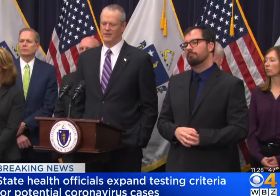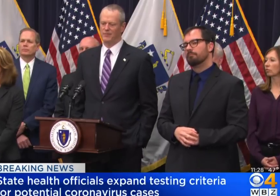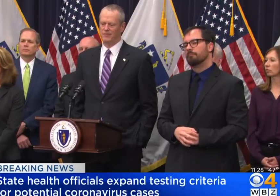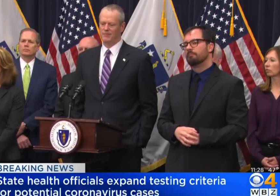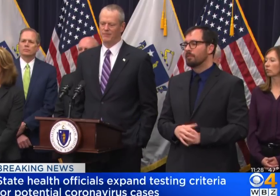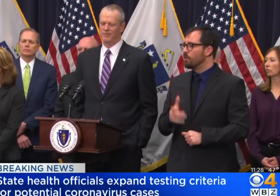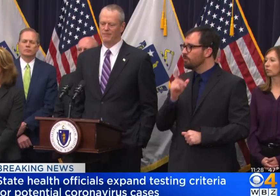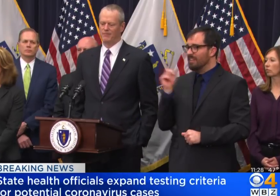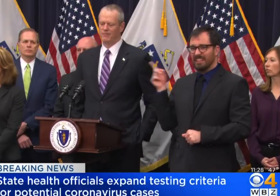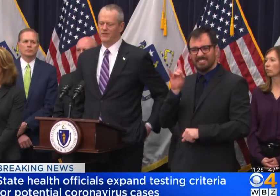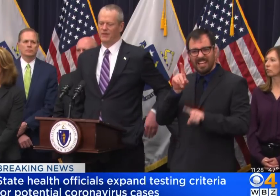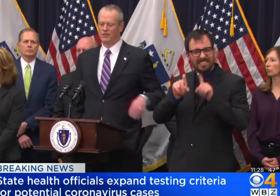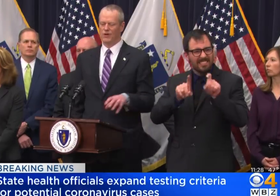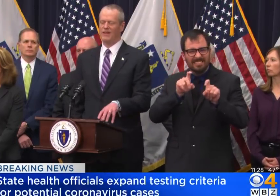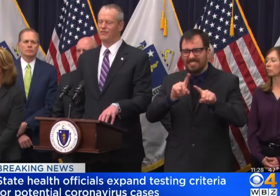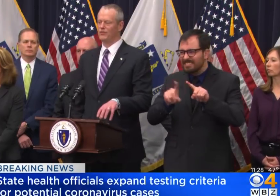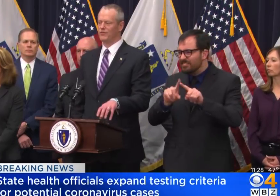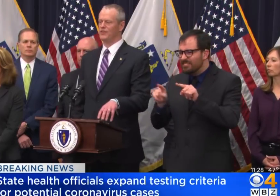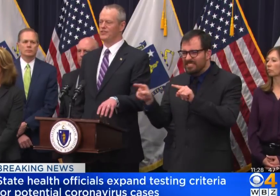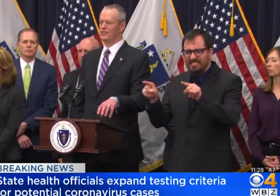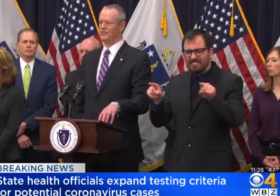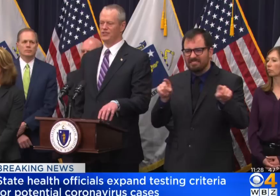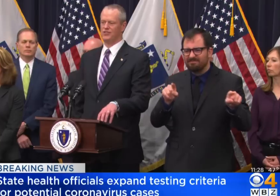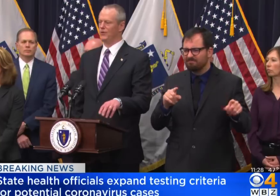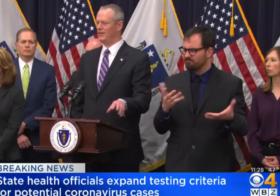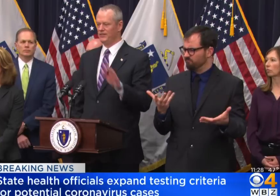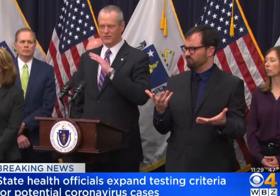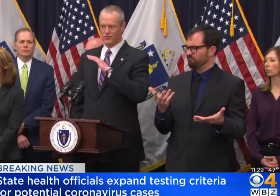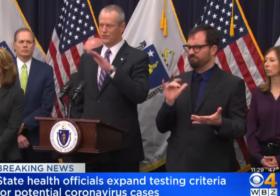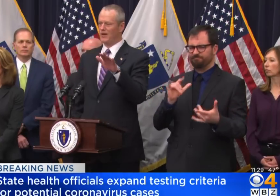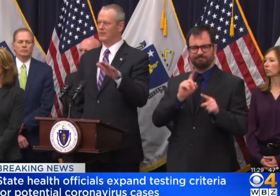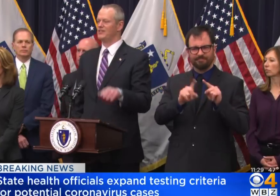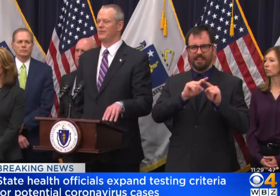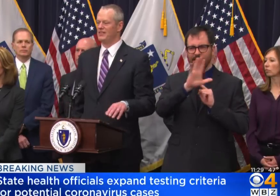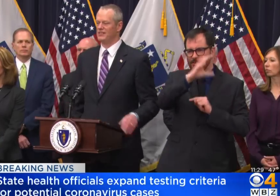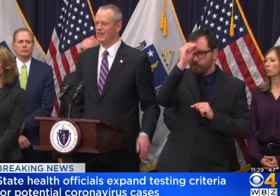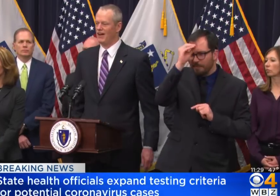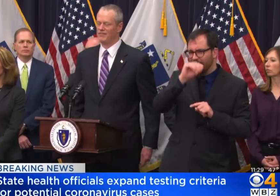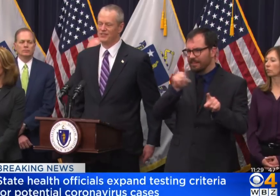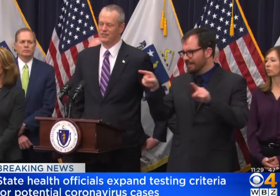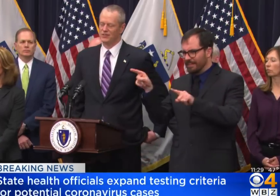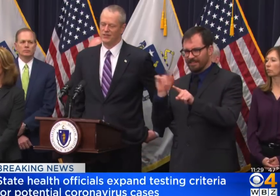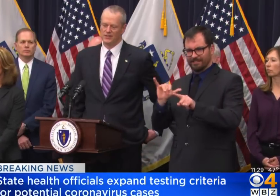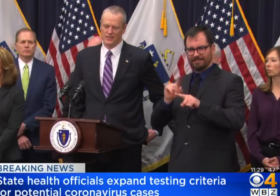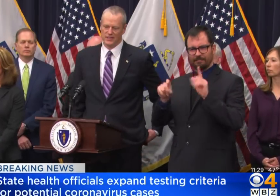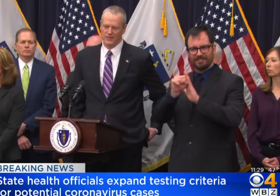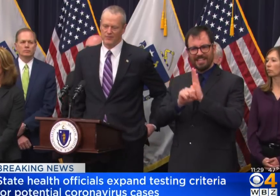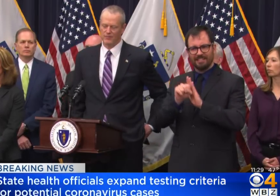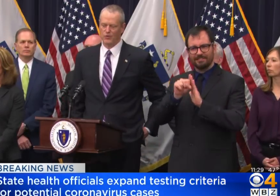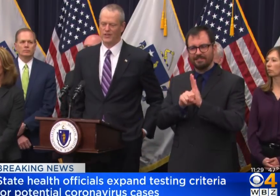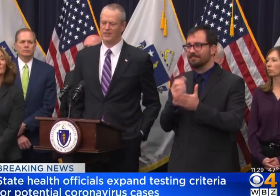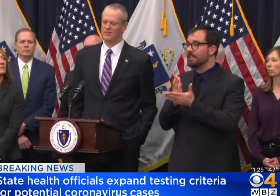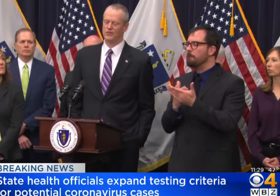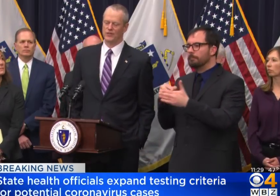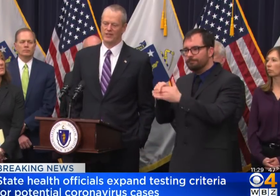IT IS LITERALLY THE SWAB. HONESTLY, I GOT A MIXED RESPONSE WHEN I TALKED TO THEM ABOUT